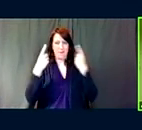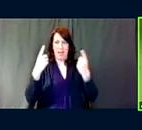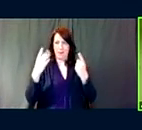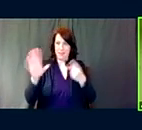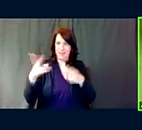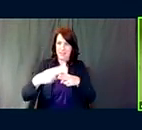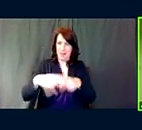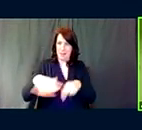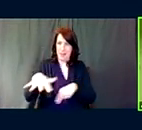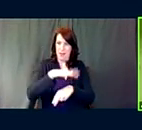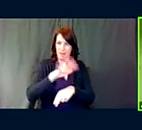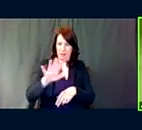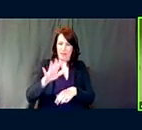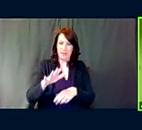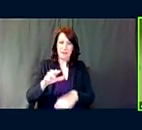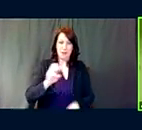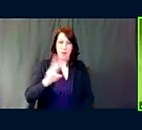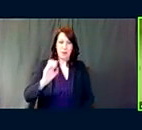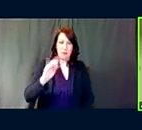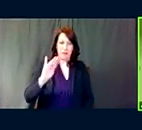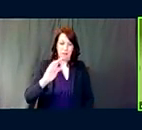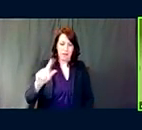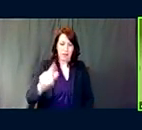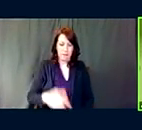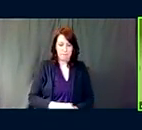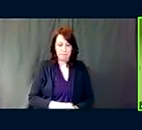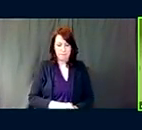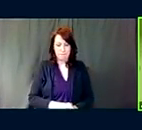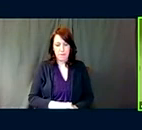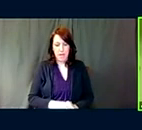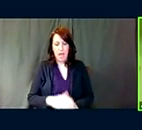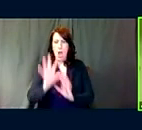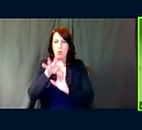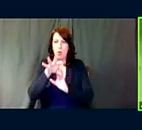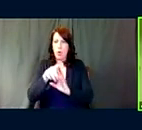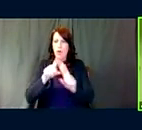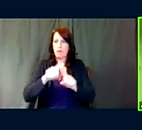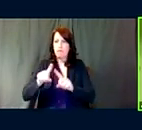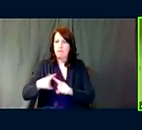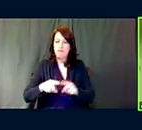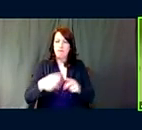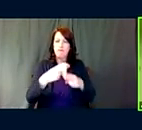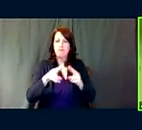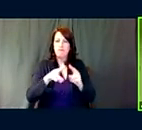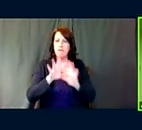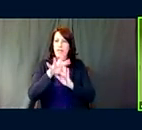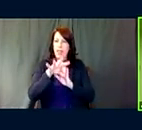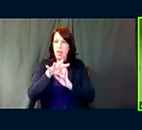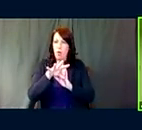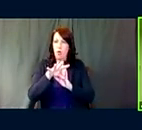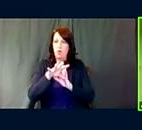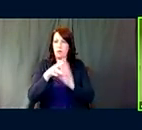WHERE HE COMES FROM. HE RECORDED A SHORT VIDEO CLIPS,